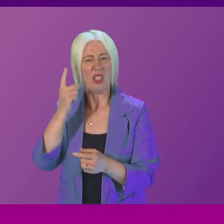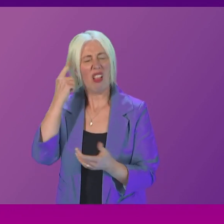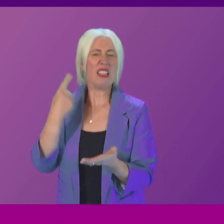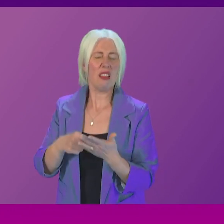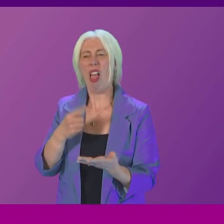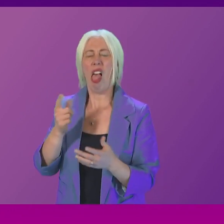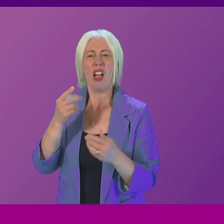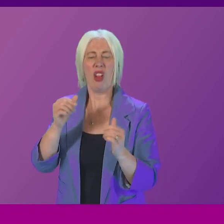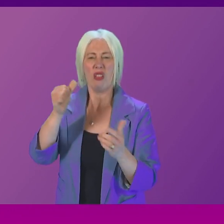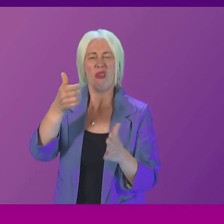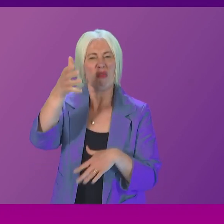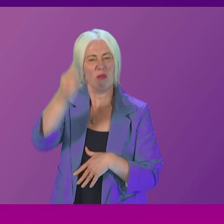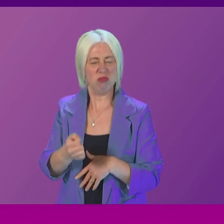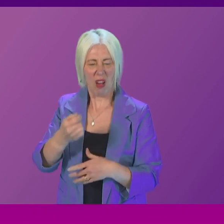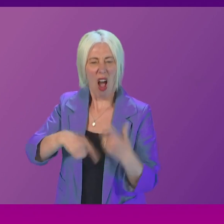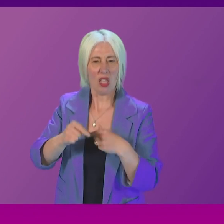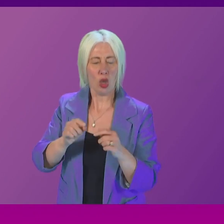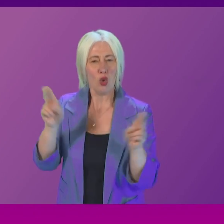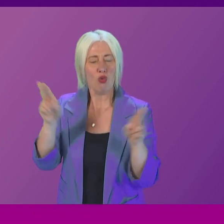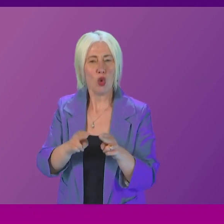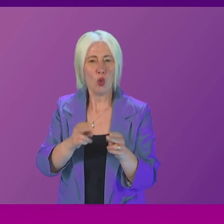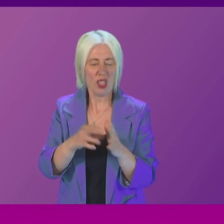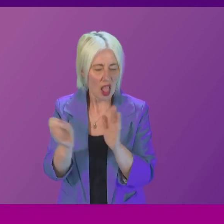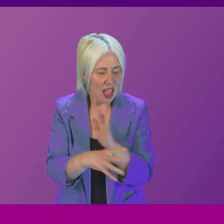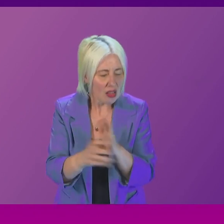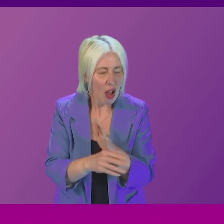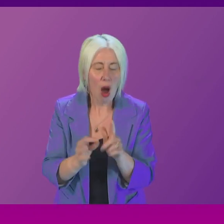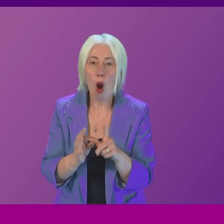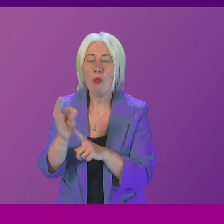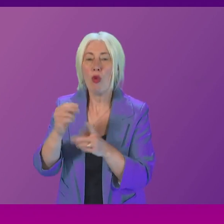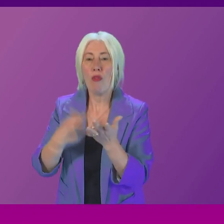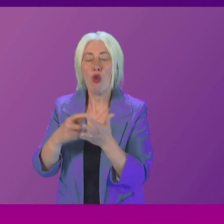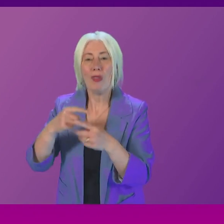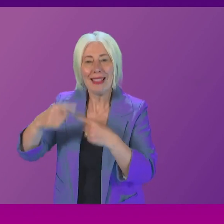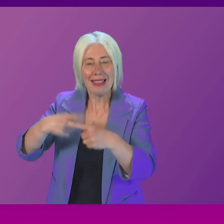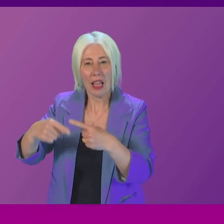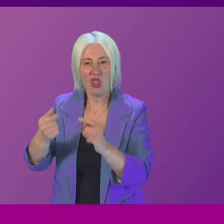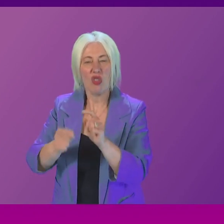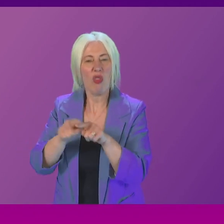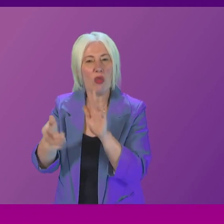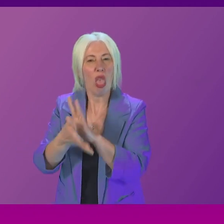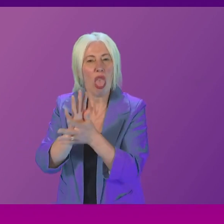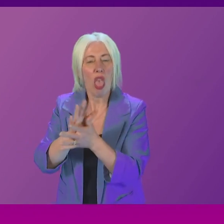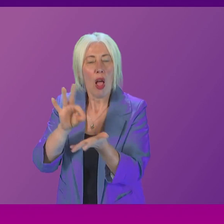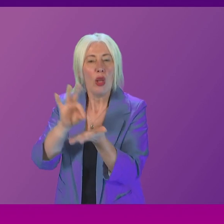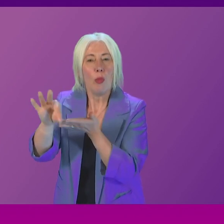undermining our Parliament’s effort to reduce litter and improve recycling by aiming to sabotage Scotland’s deposit return scheme.